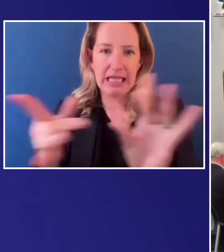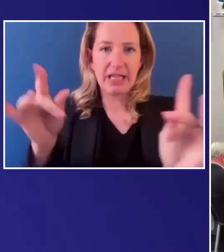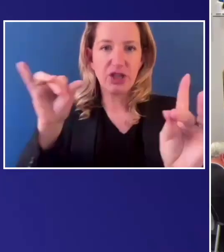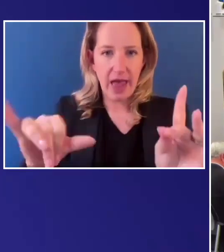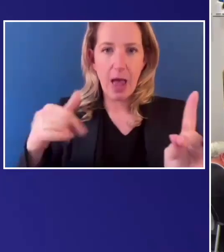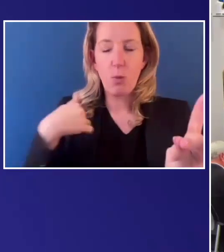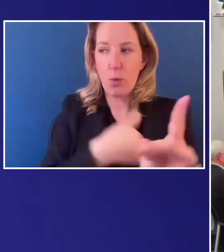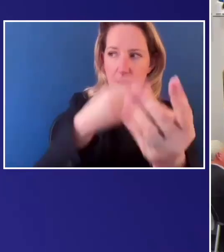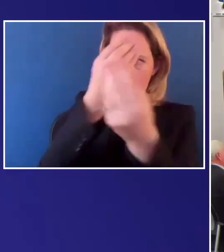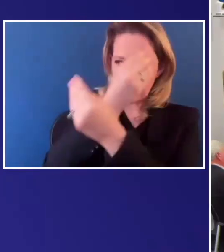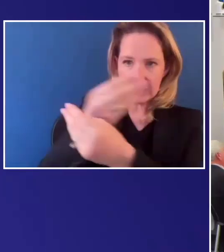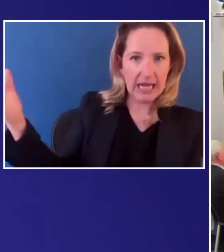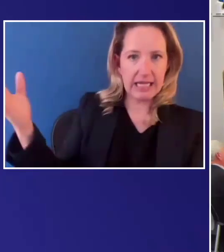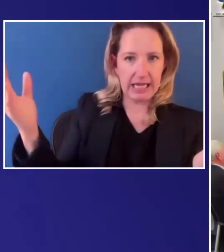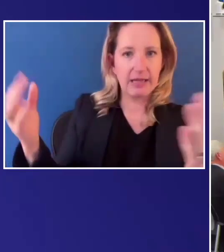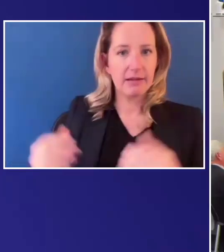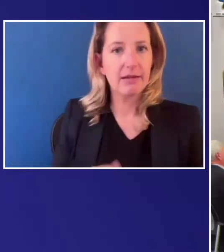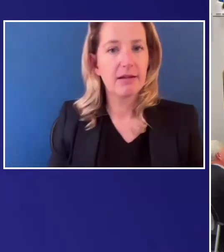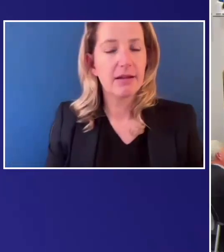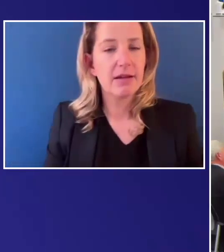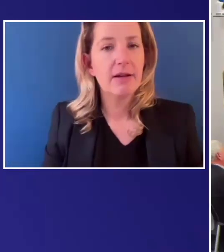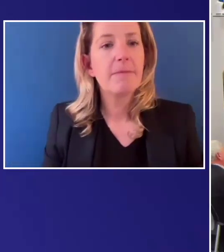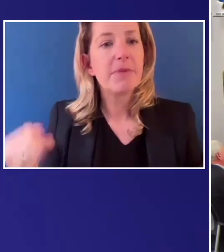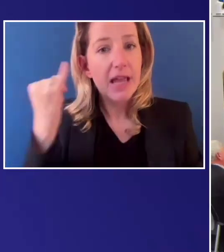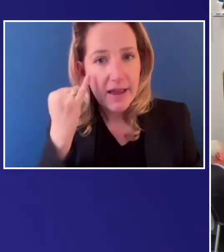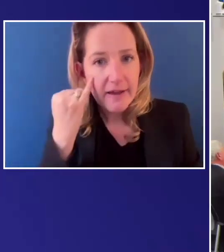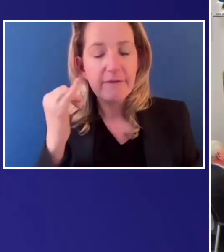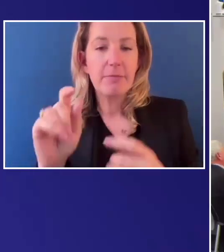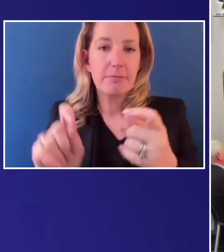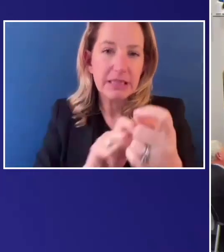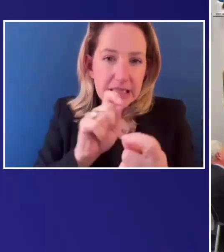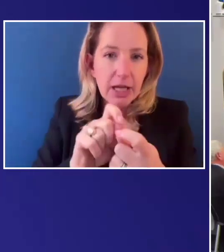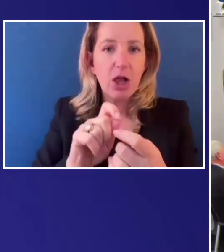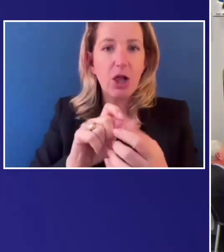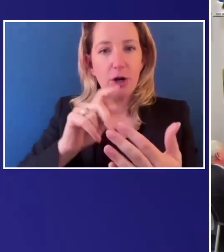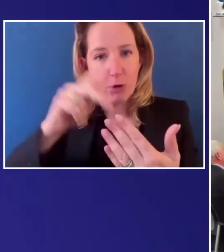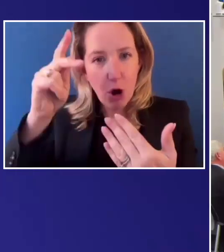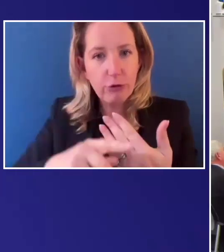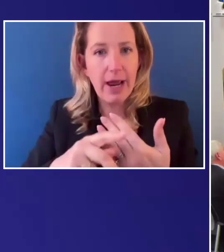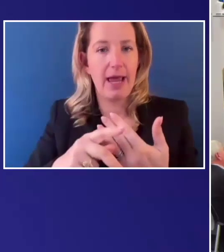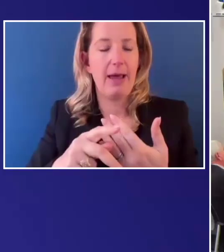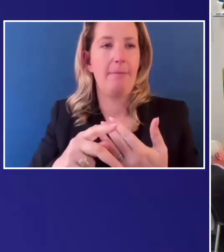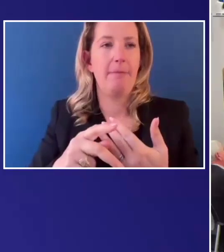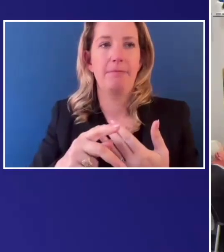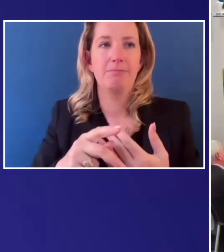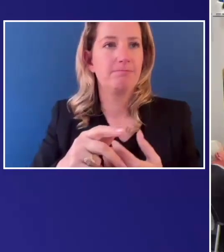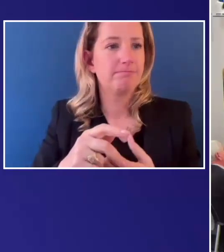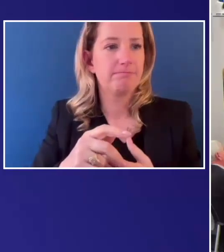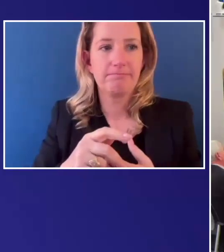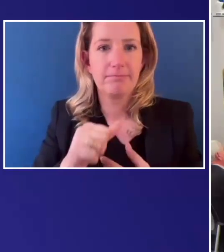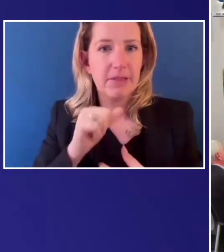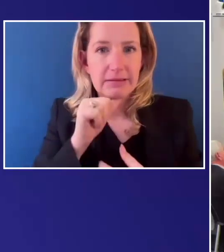that if there are particular programs that are not leading to the earnings that they